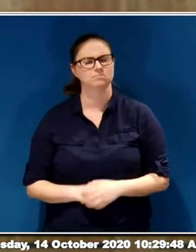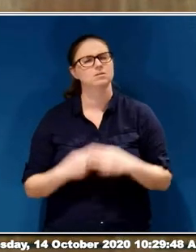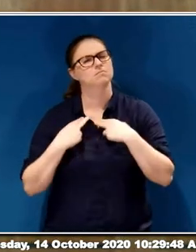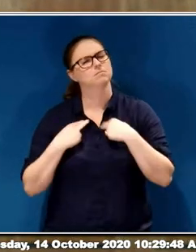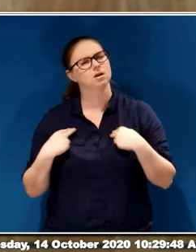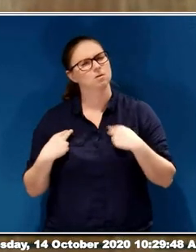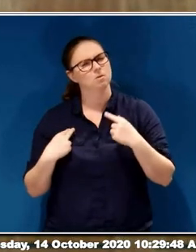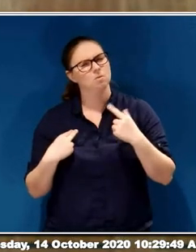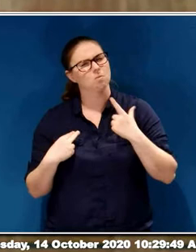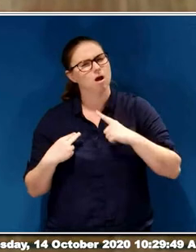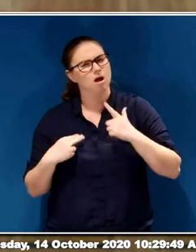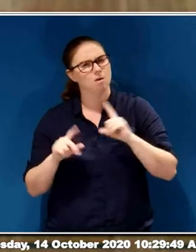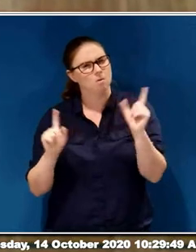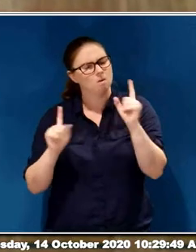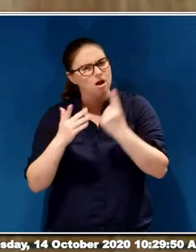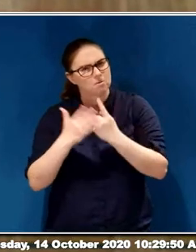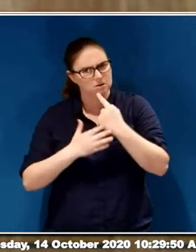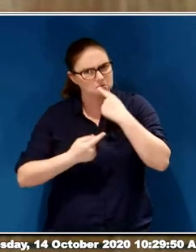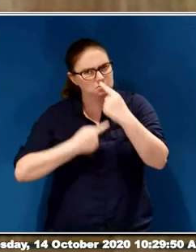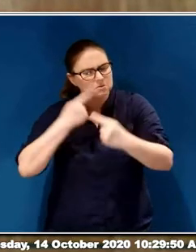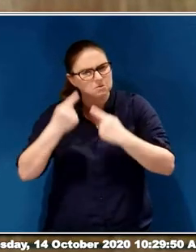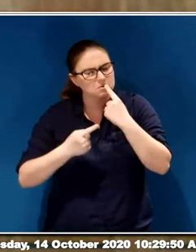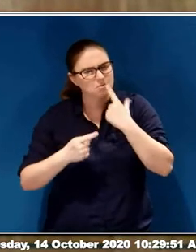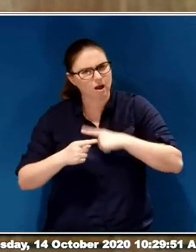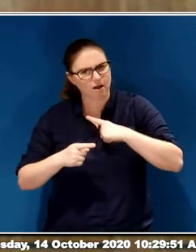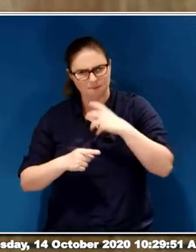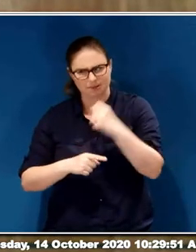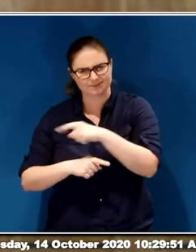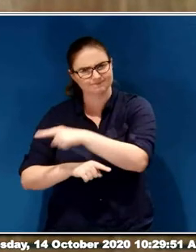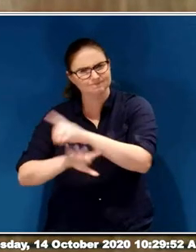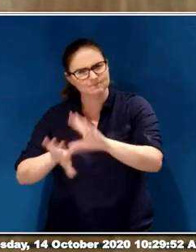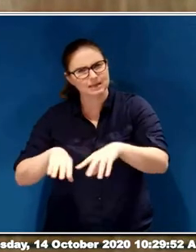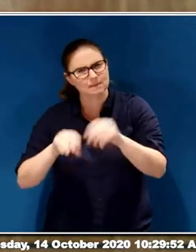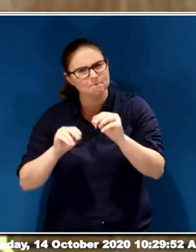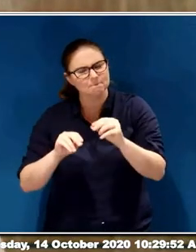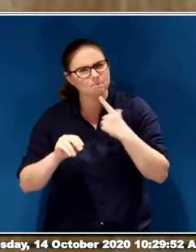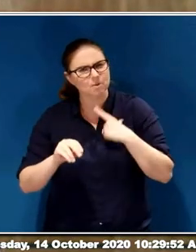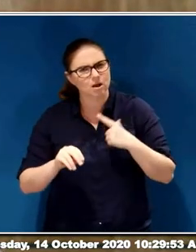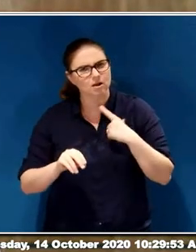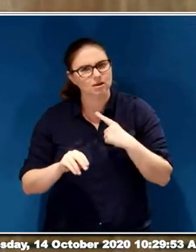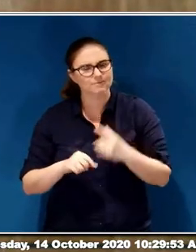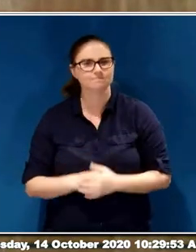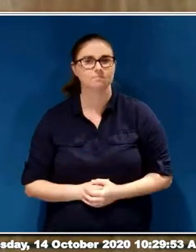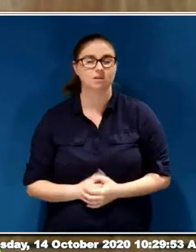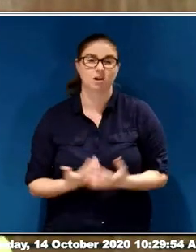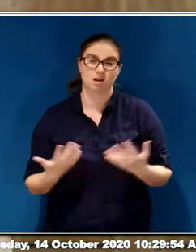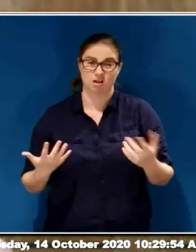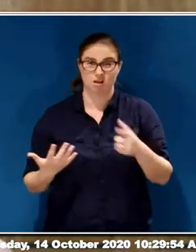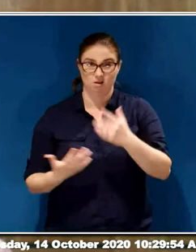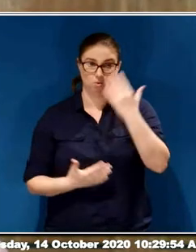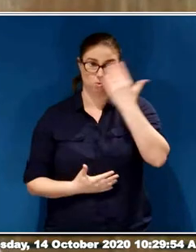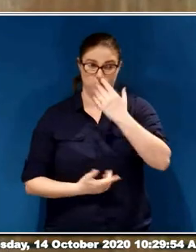That he wasn't coping, that he was tired and seeming to be anxious.